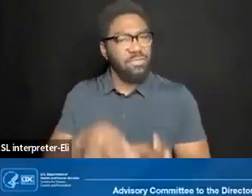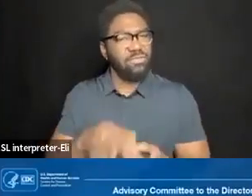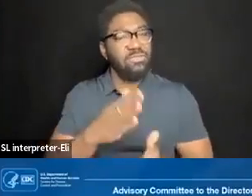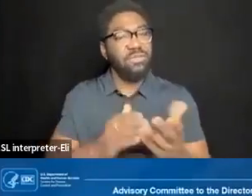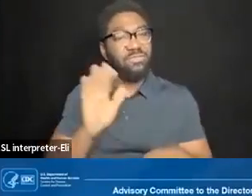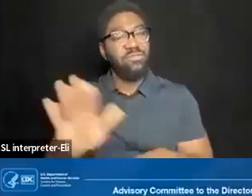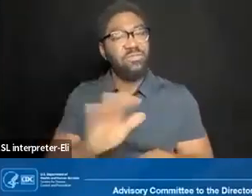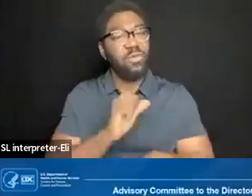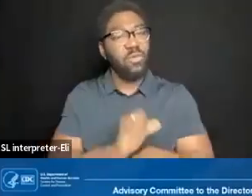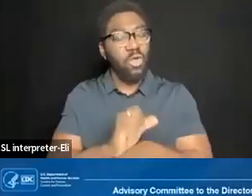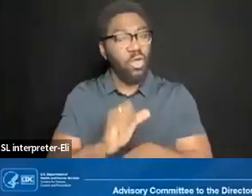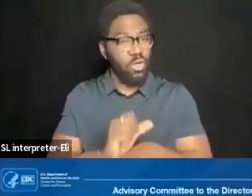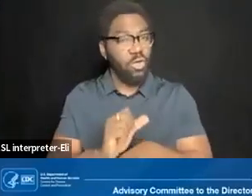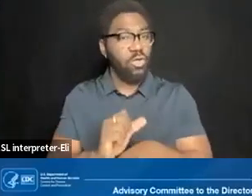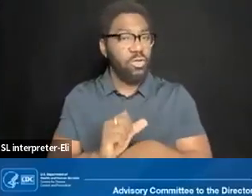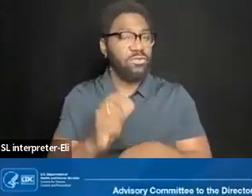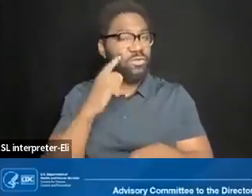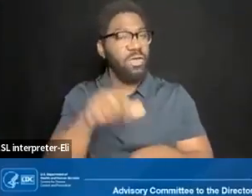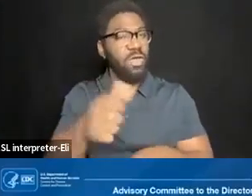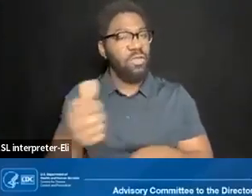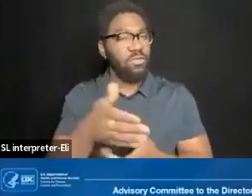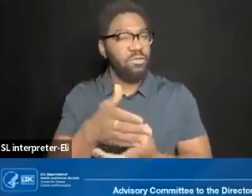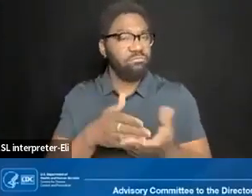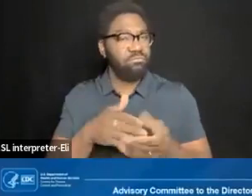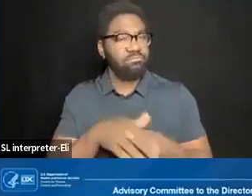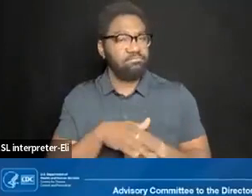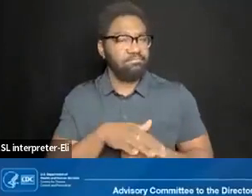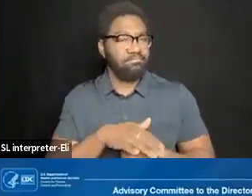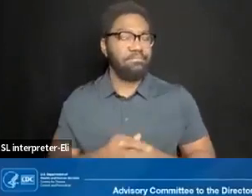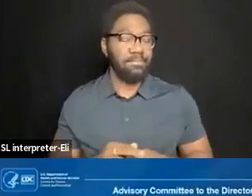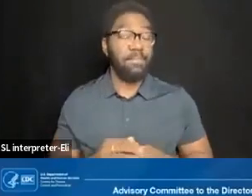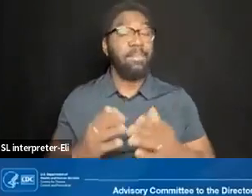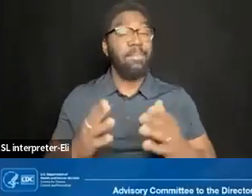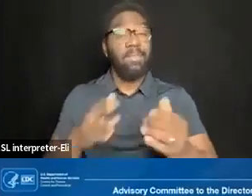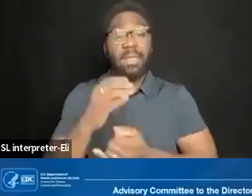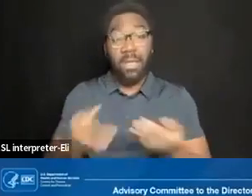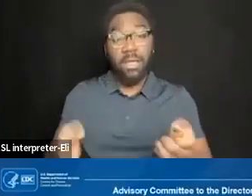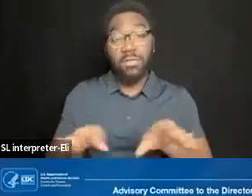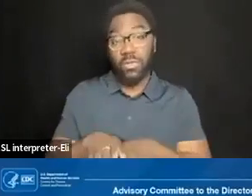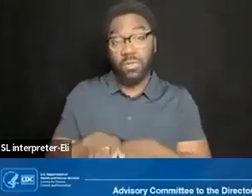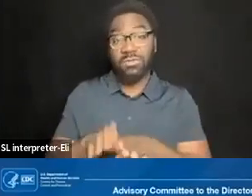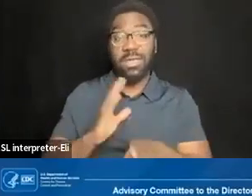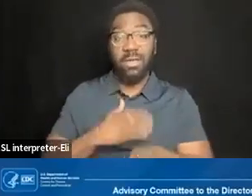to be doing on two other aspects of their work. And then closing out our presentation later